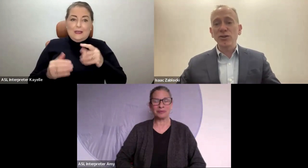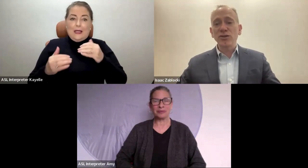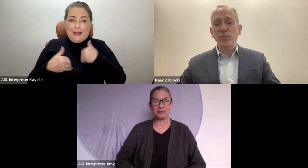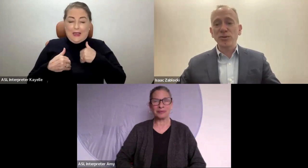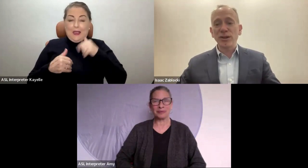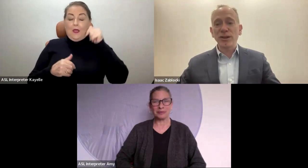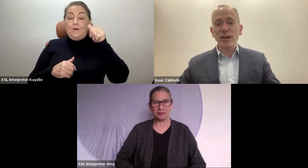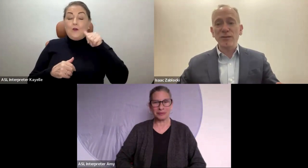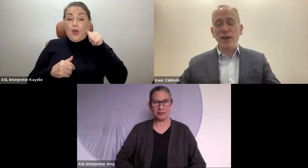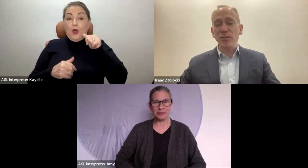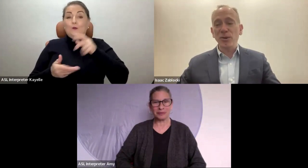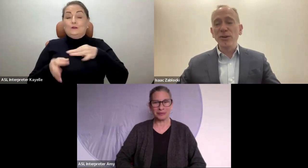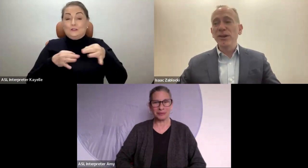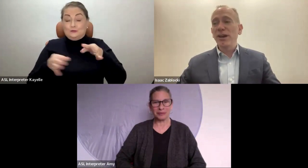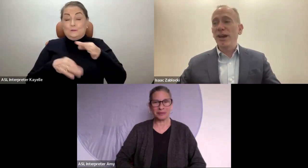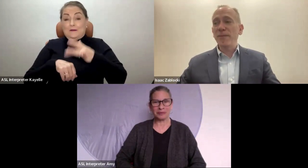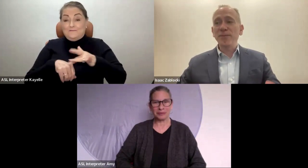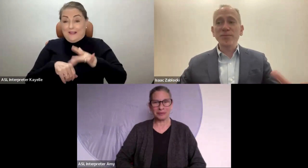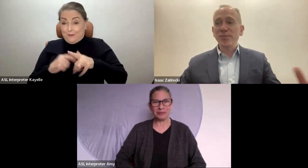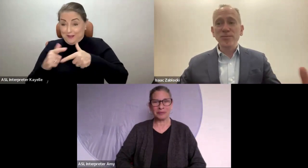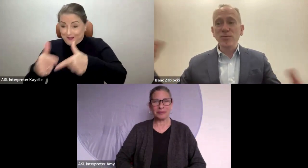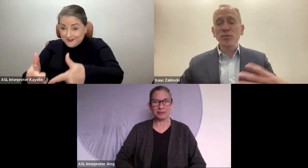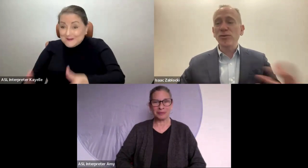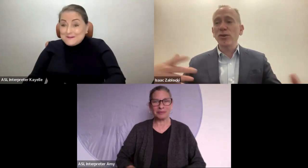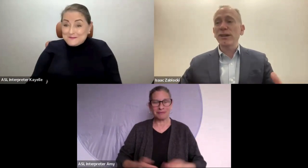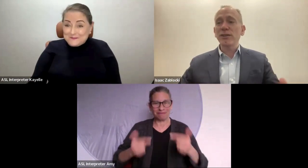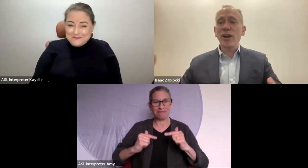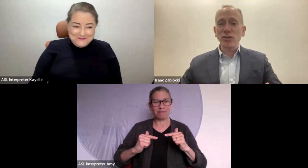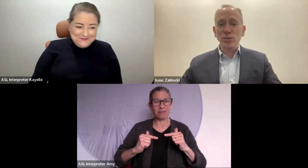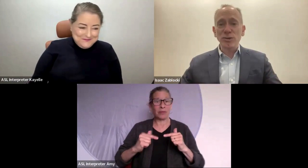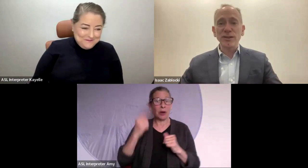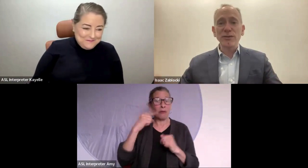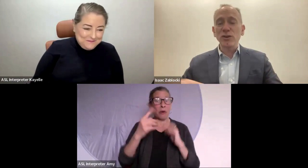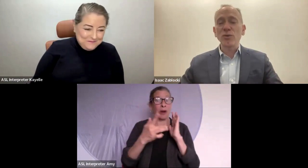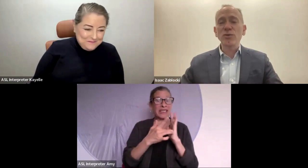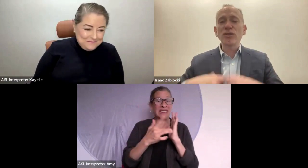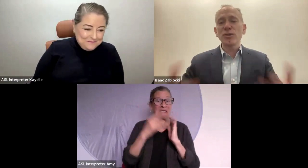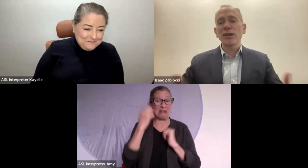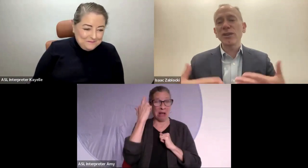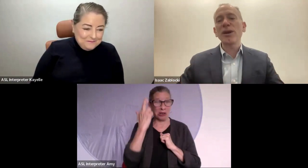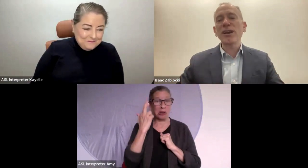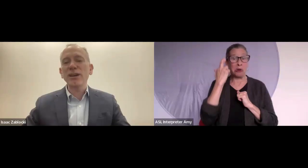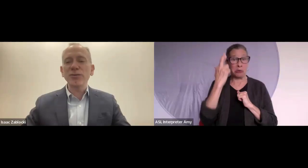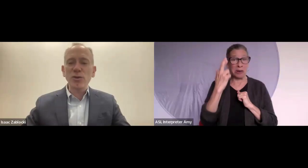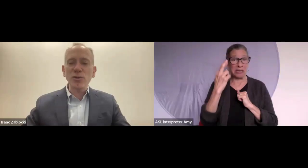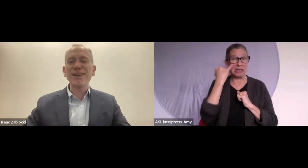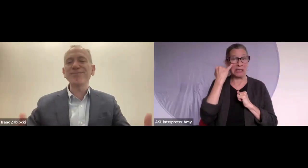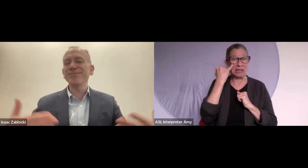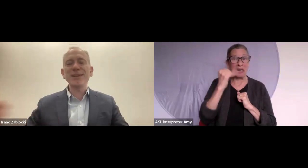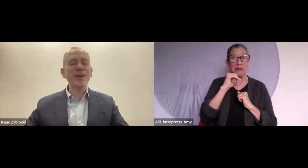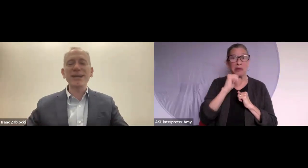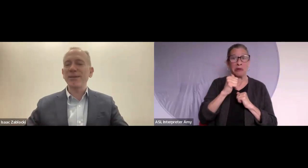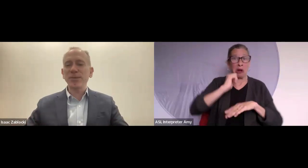description available. Just for a technological reason, if you don't screen in the right kind of format, it might not be